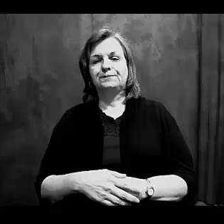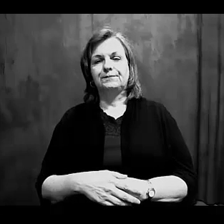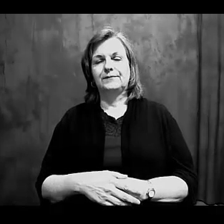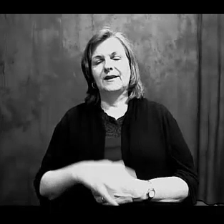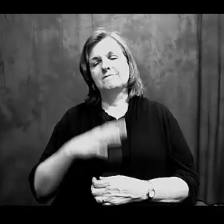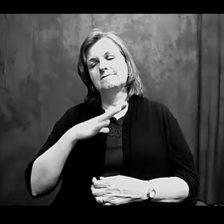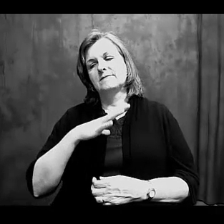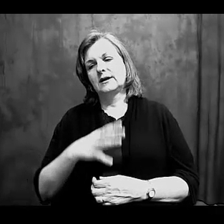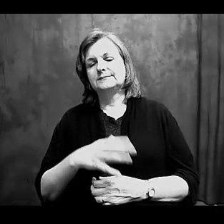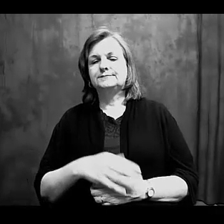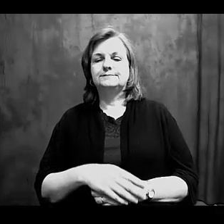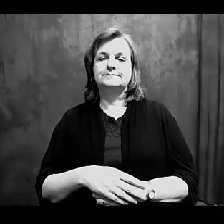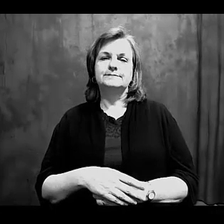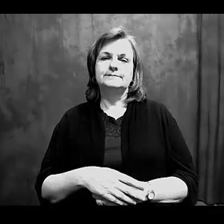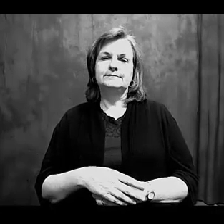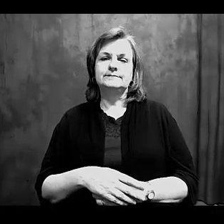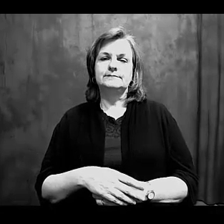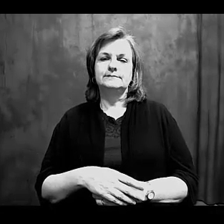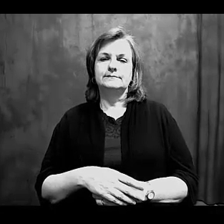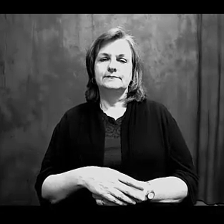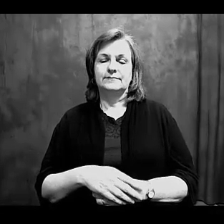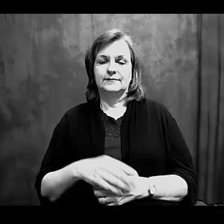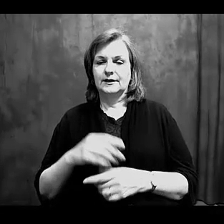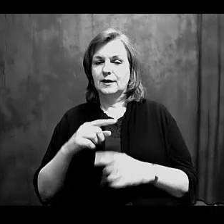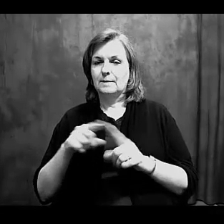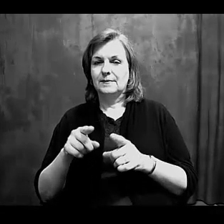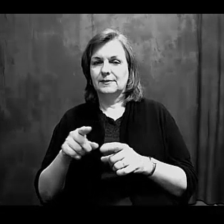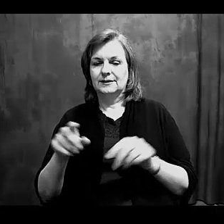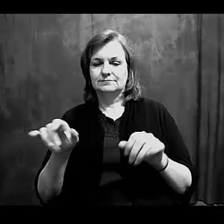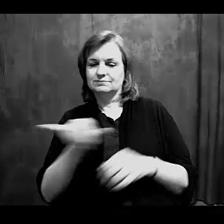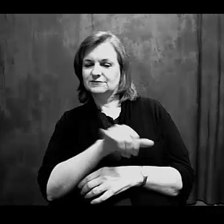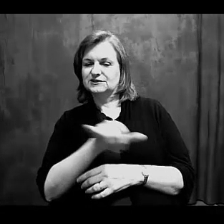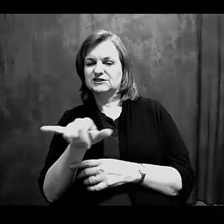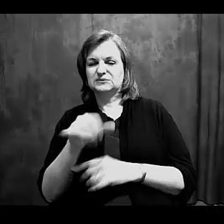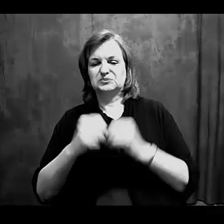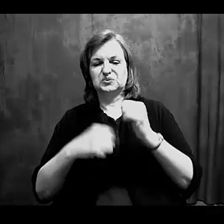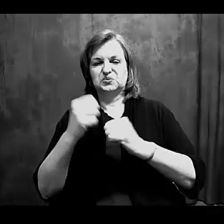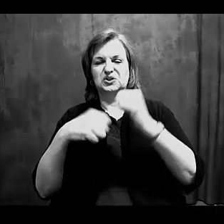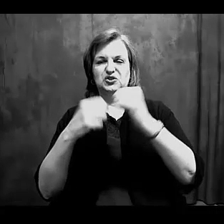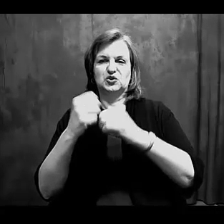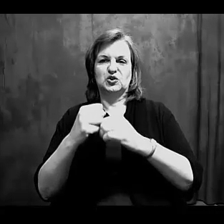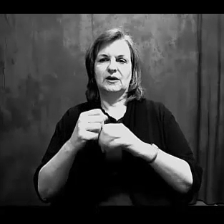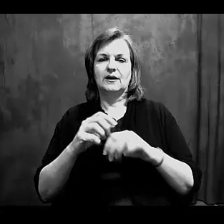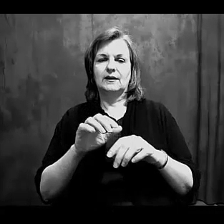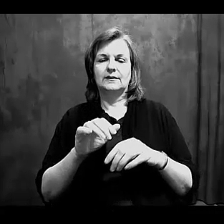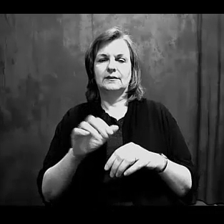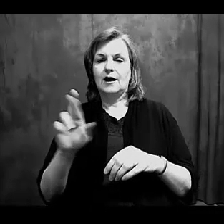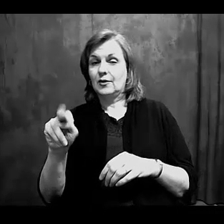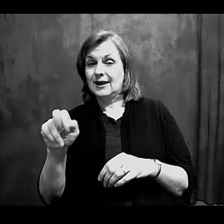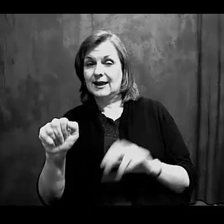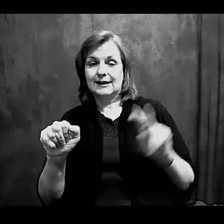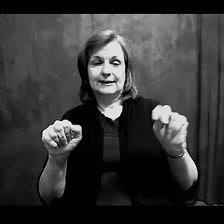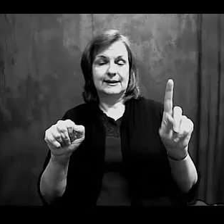other than that structurally very very similar the only other thing we've mentioned before is that RNA tends to be single